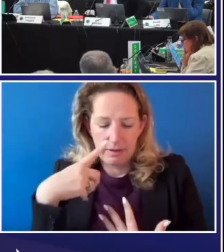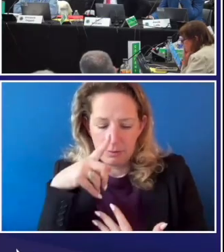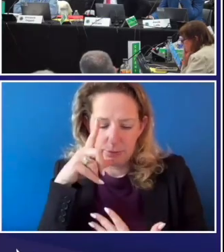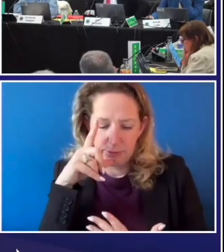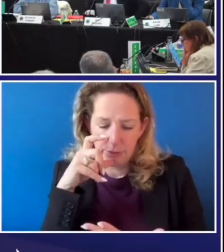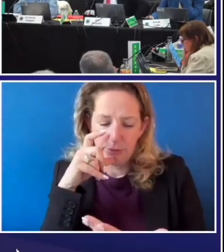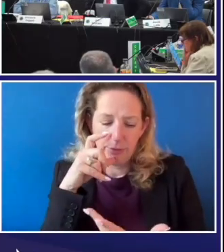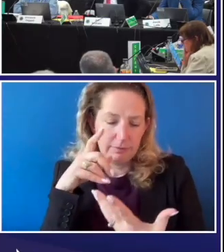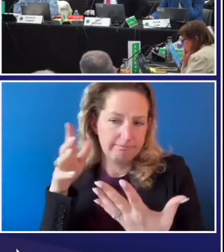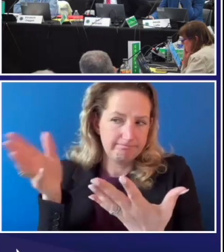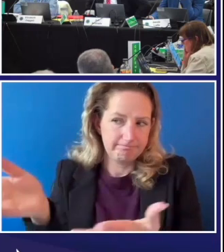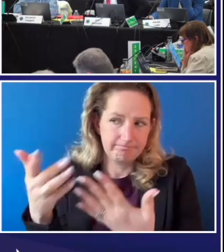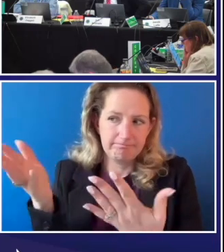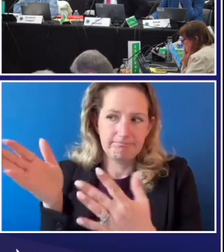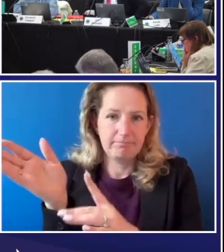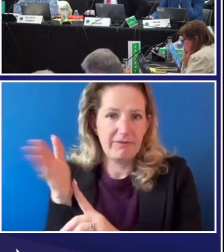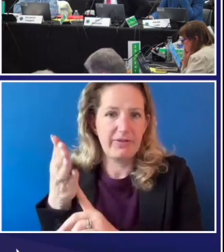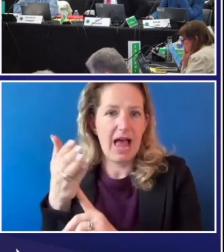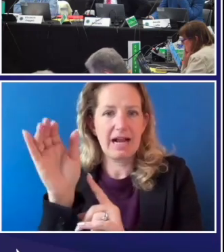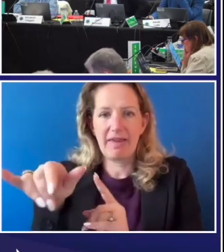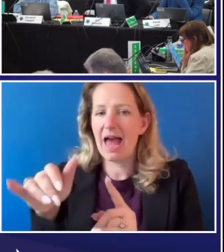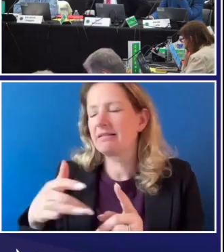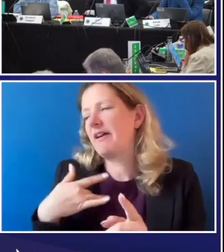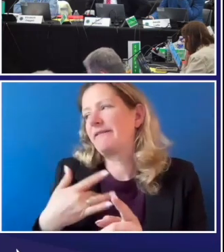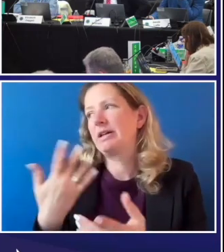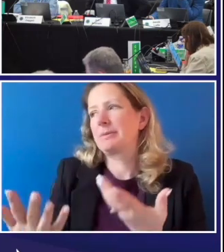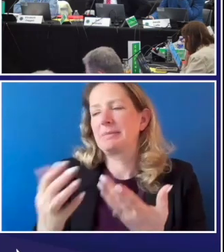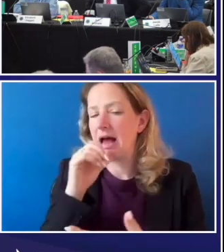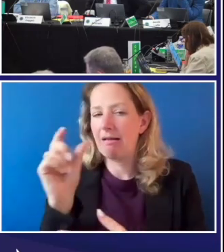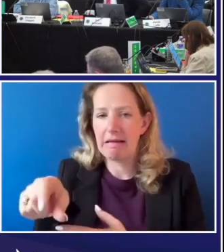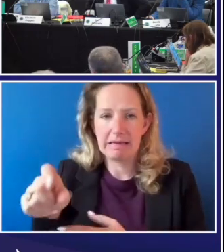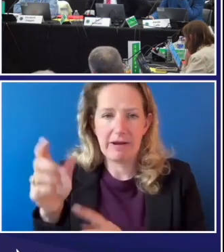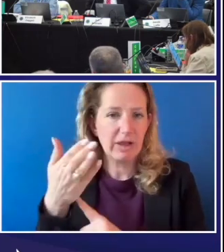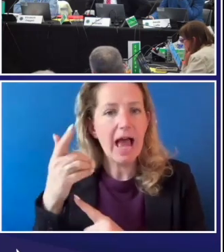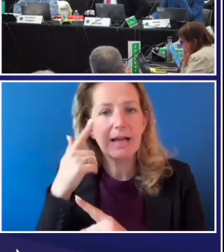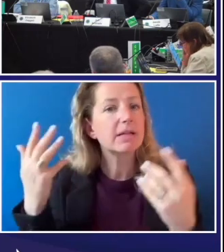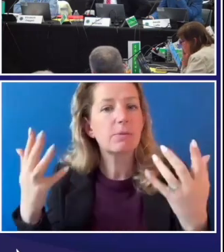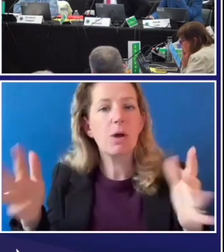flag this, I think it was probably an unnecessary flag, because we already discussed it before, and it